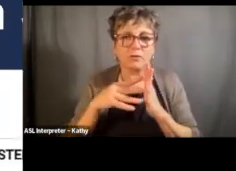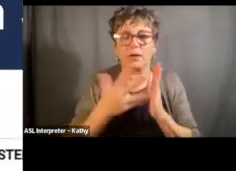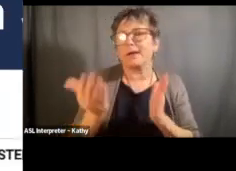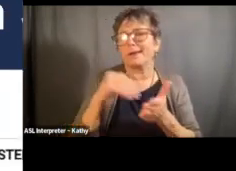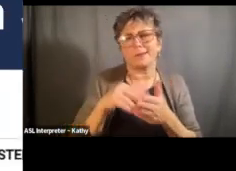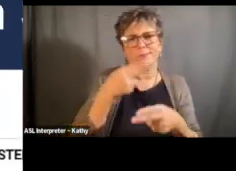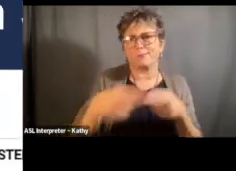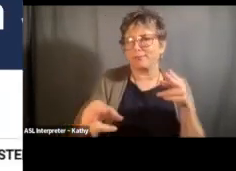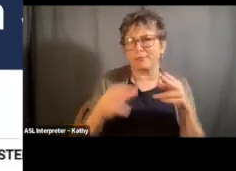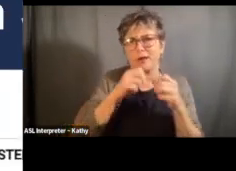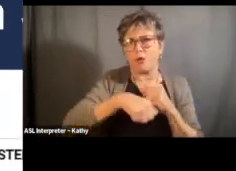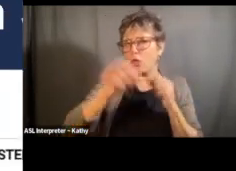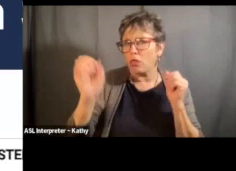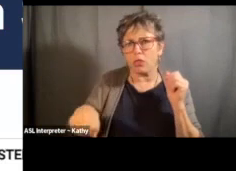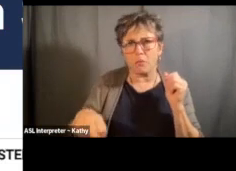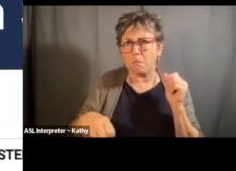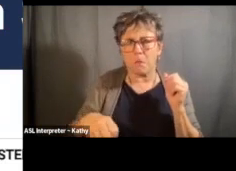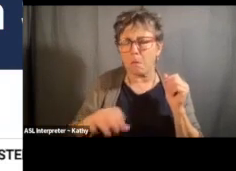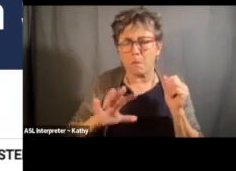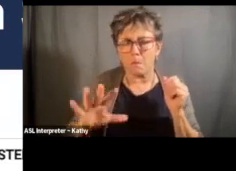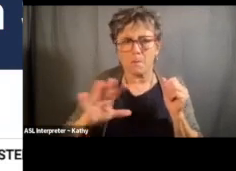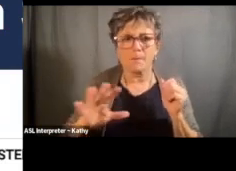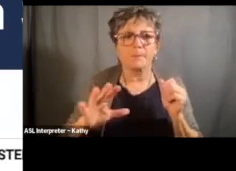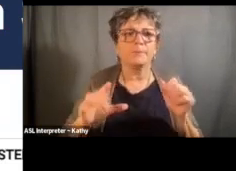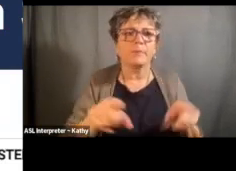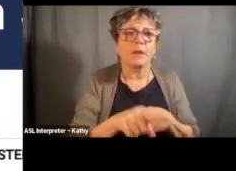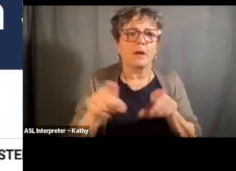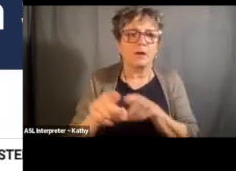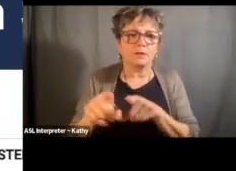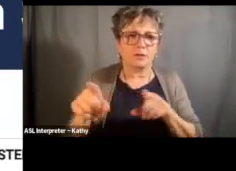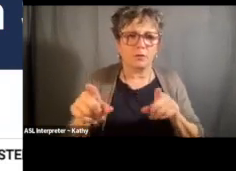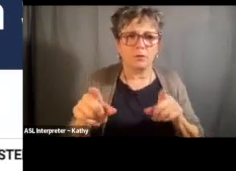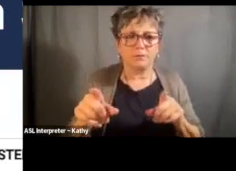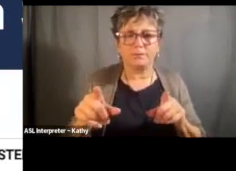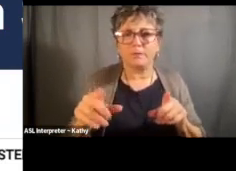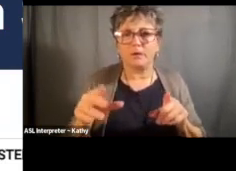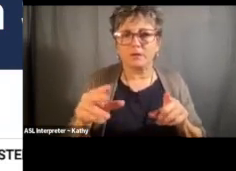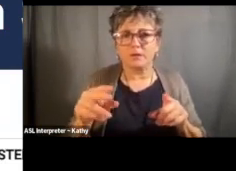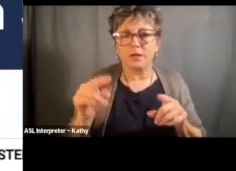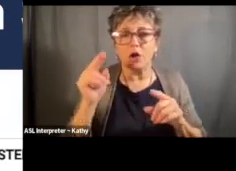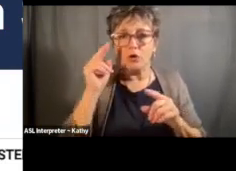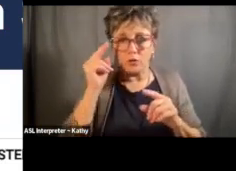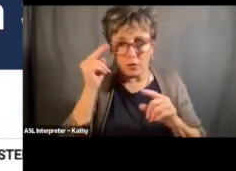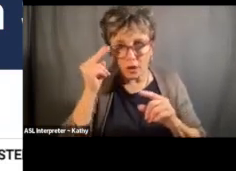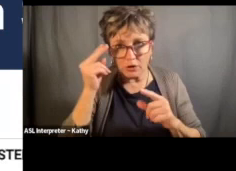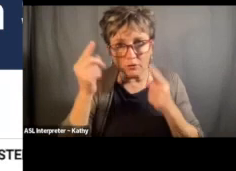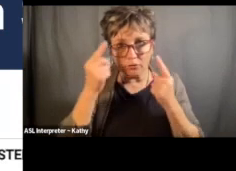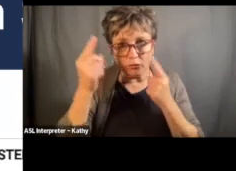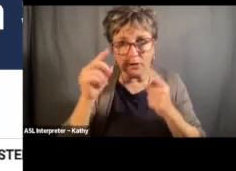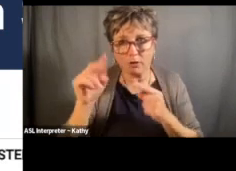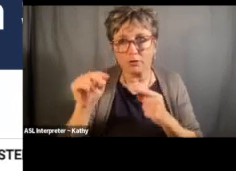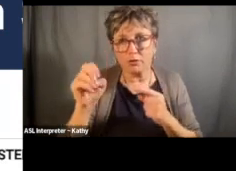There is a additional, um there is a neurological survey, there's a